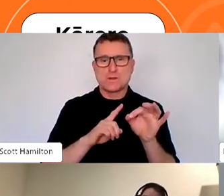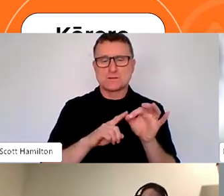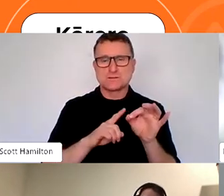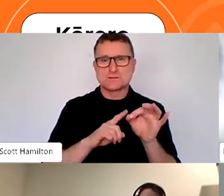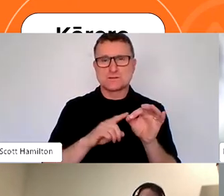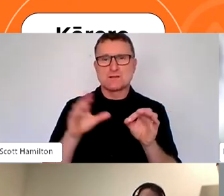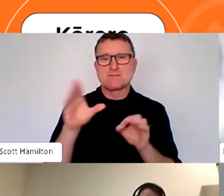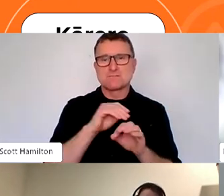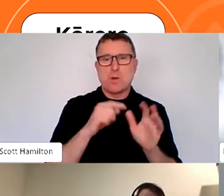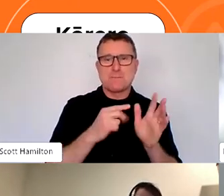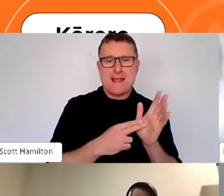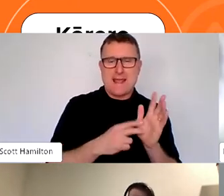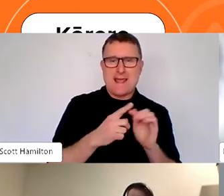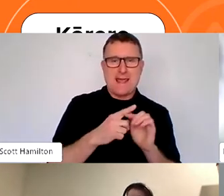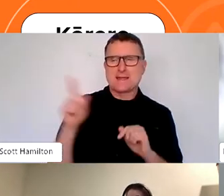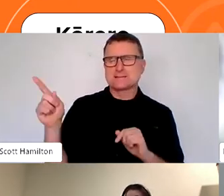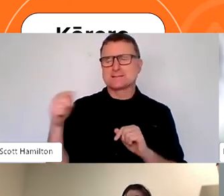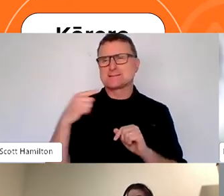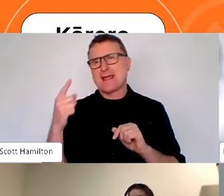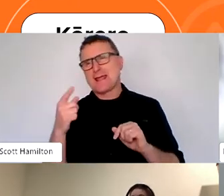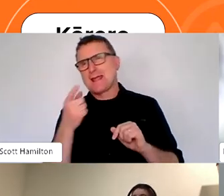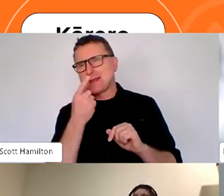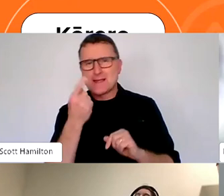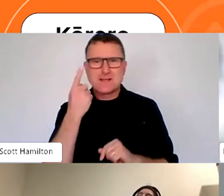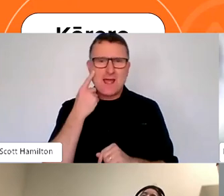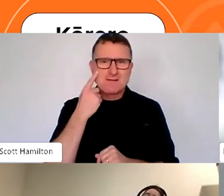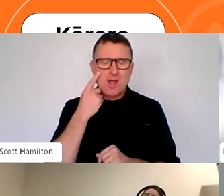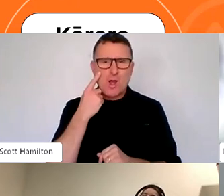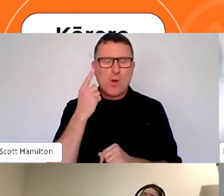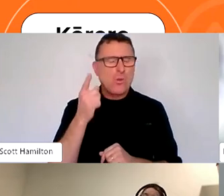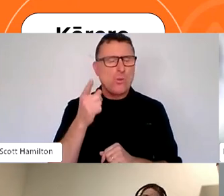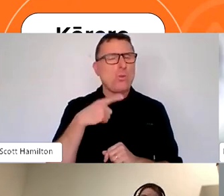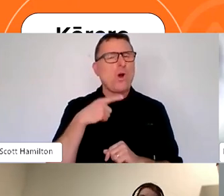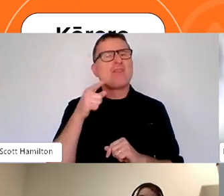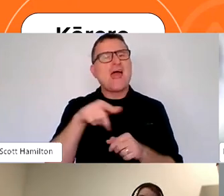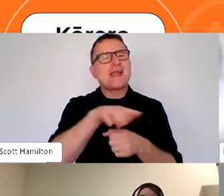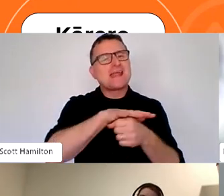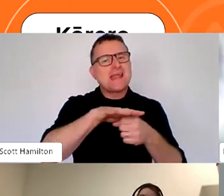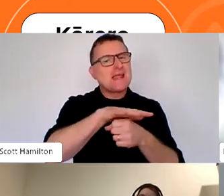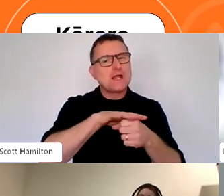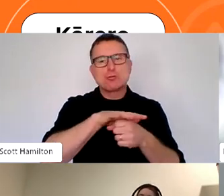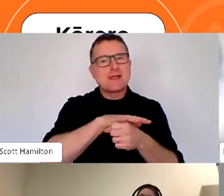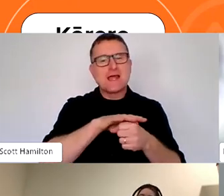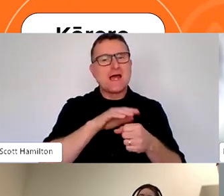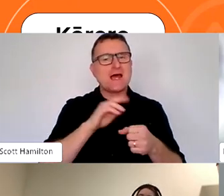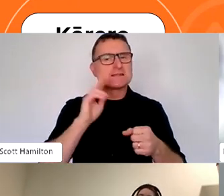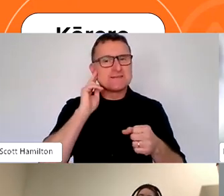it a go. Because it's a little bit outside -- that support would